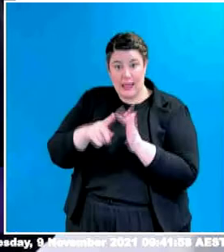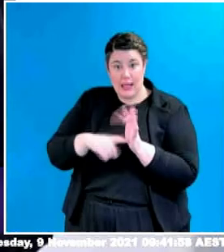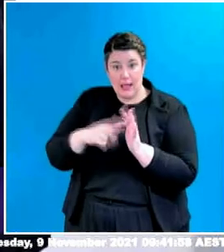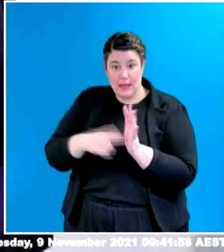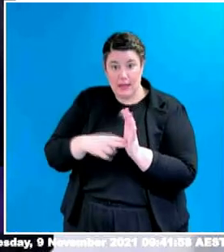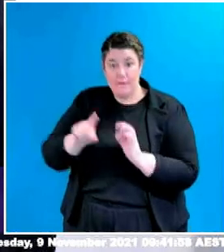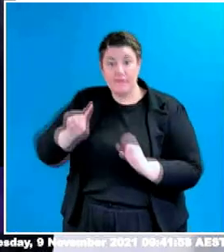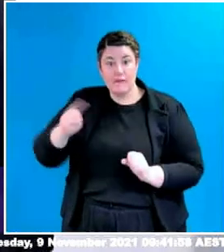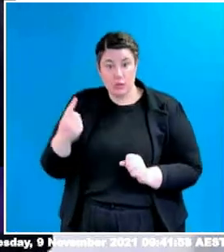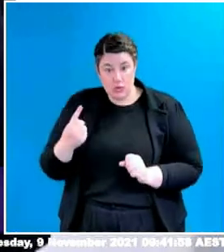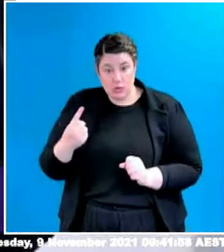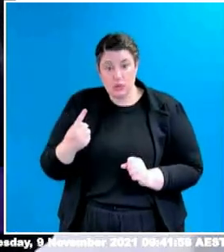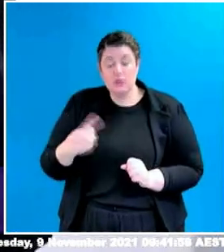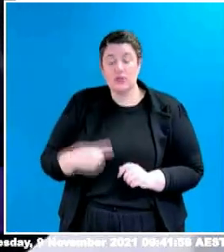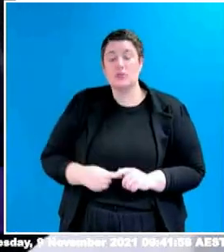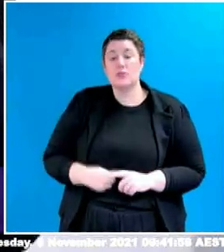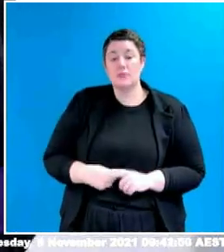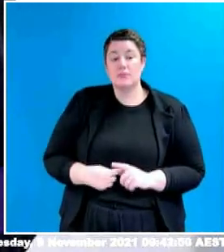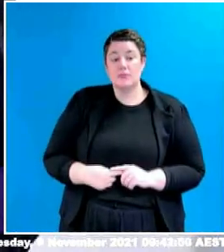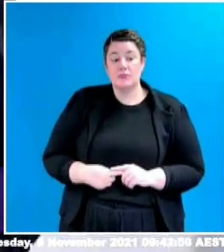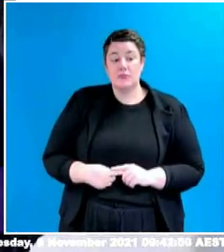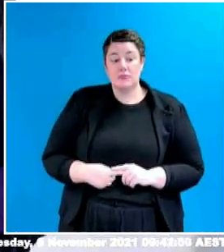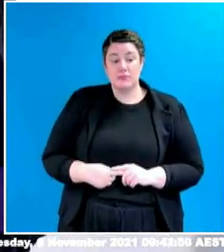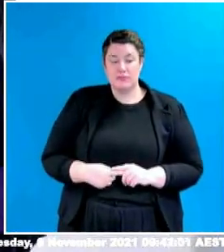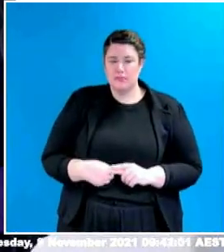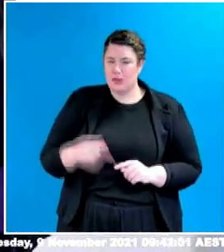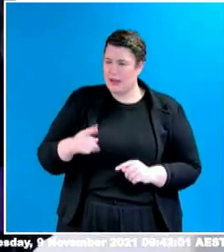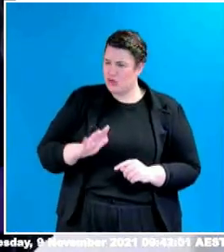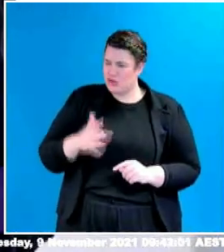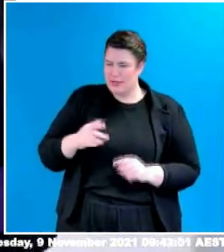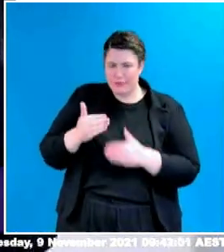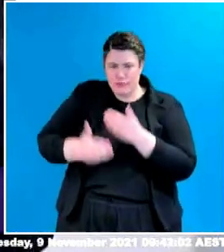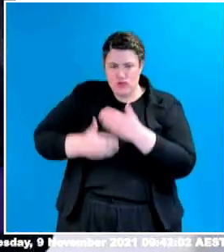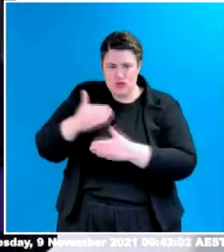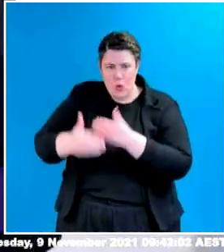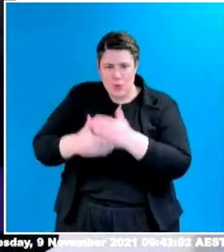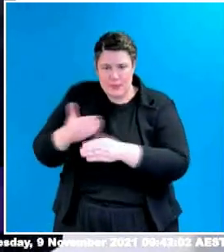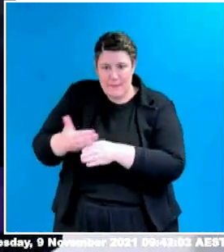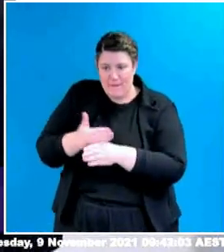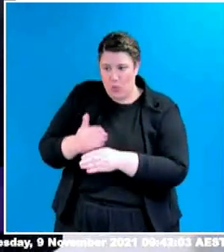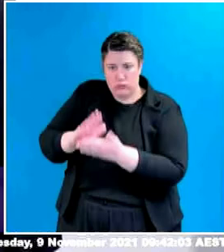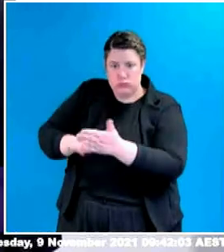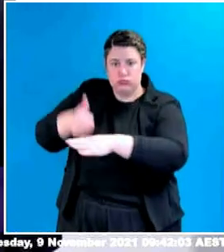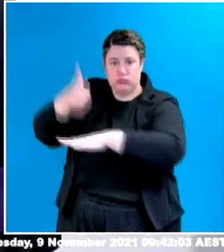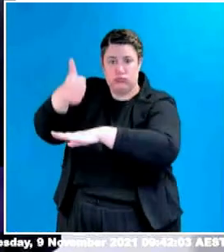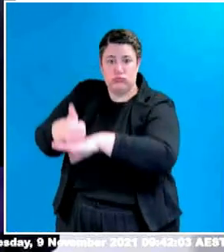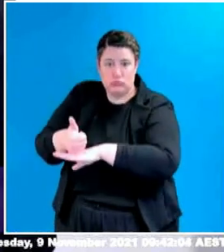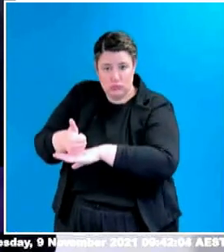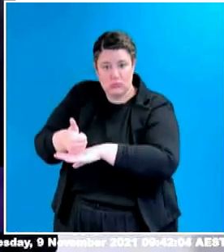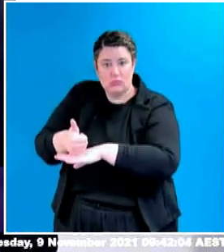There was an interesting consultative process that led up to the enactment of